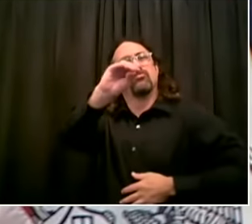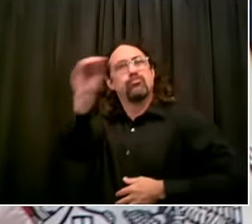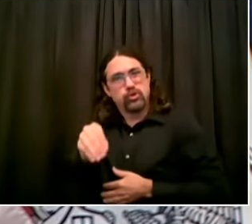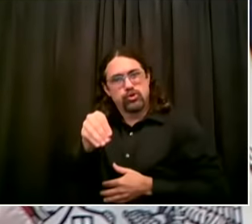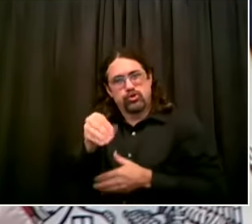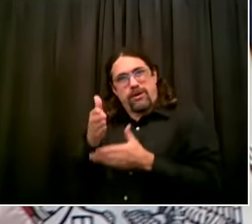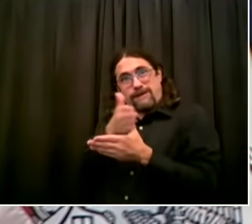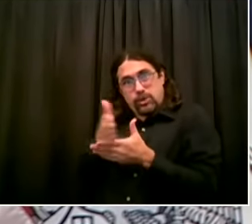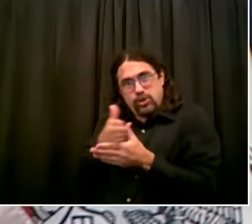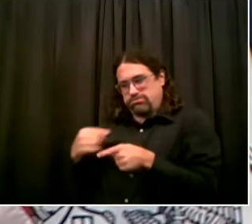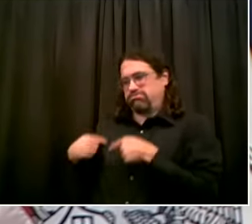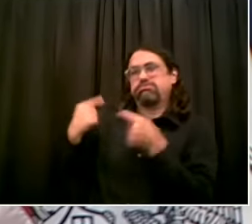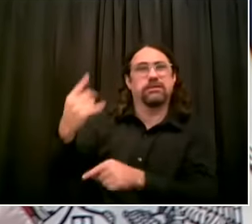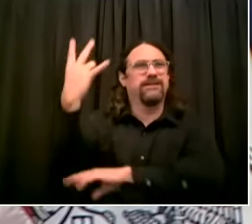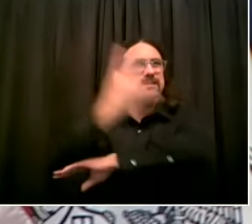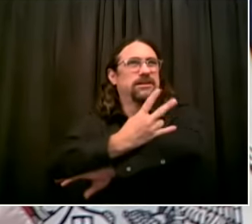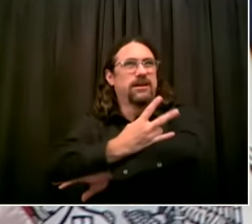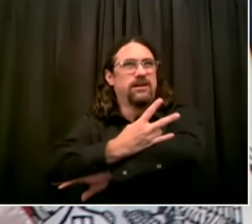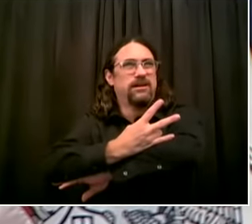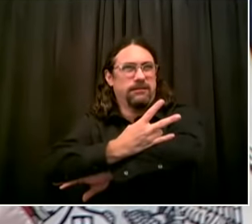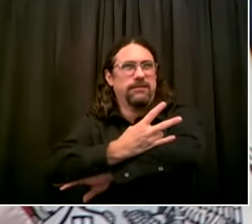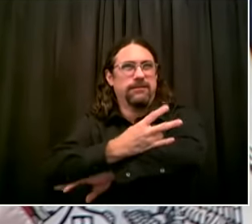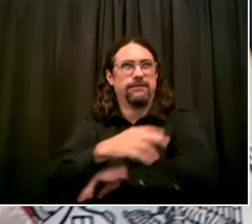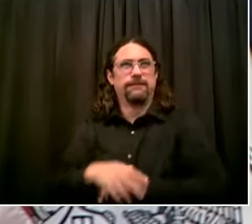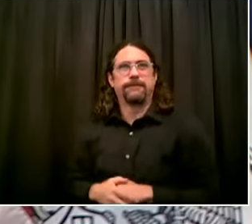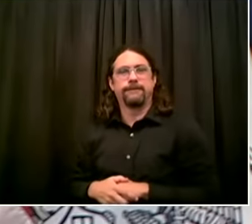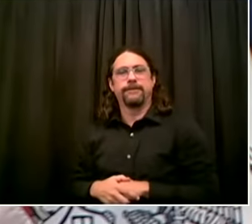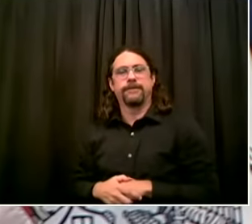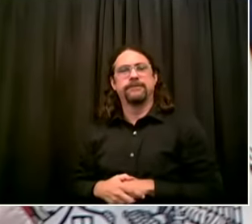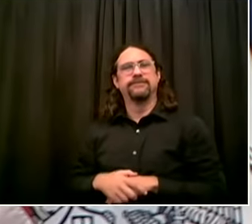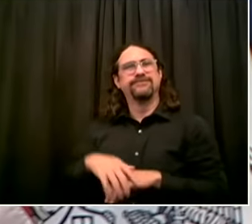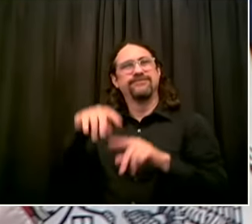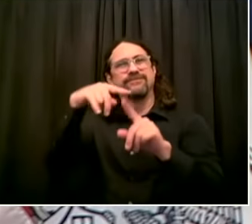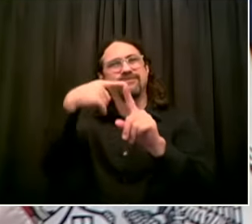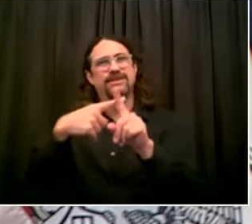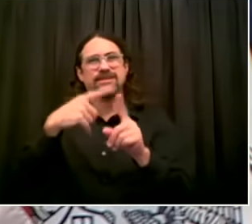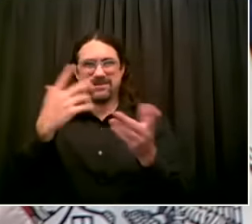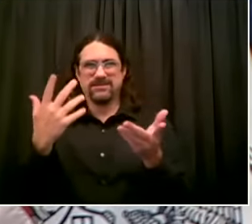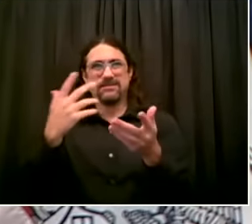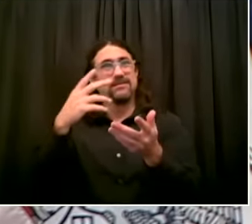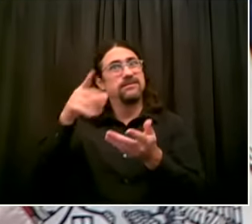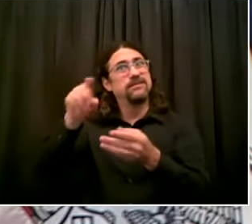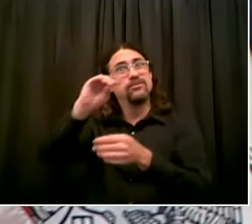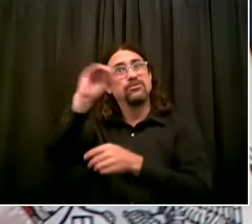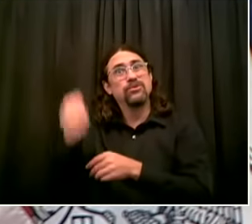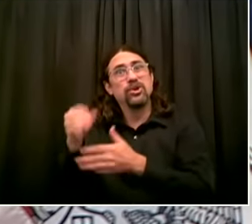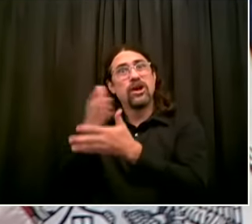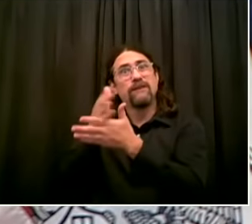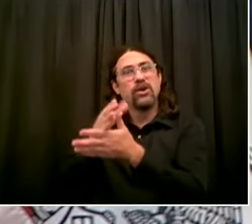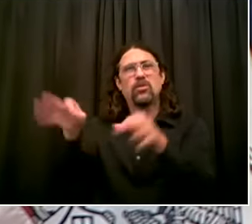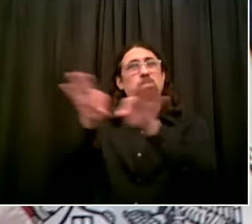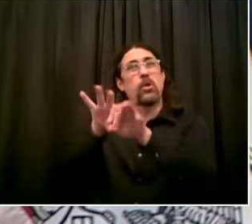PEOPLE OF THE CITY UNDERSTAND WHAT WE ARE SEEING IN COMMUNITIES AROUND THE STIVMENT WE ARE GOING TO DO